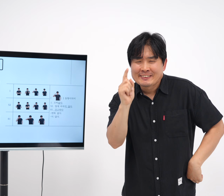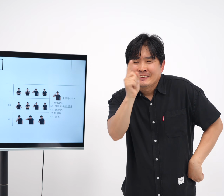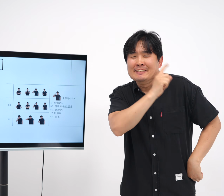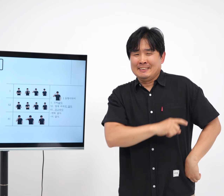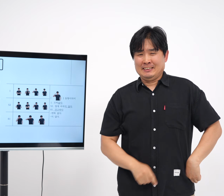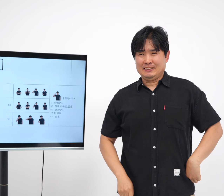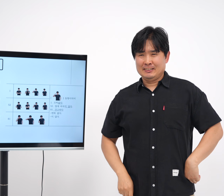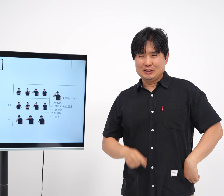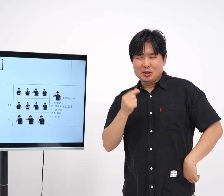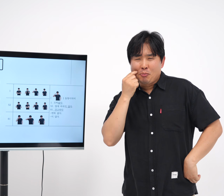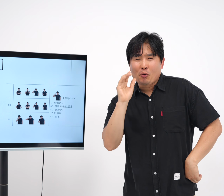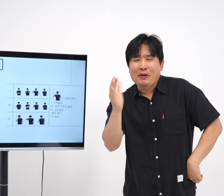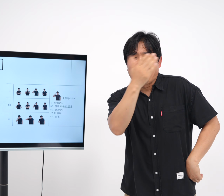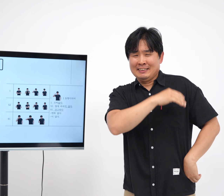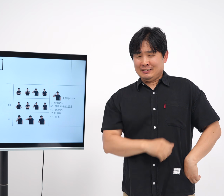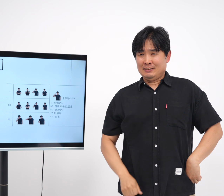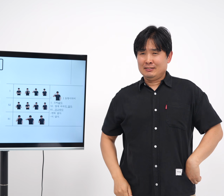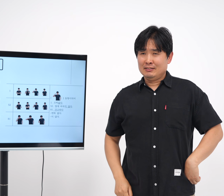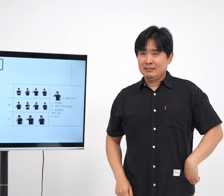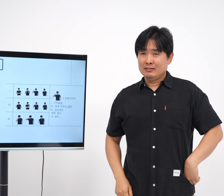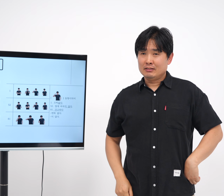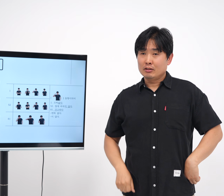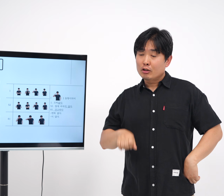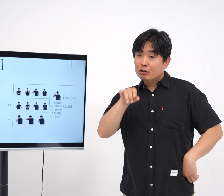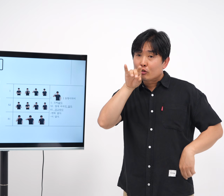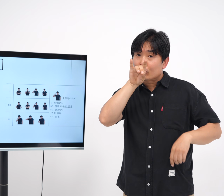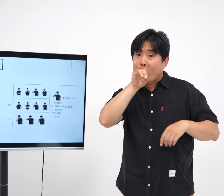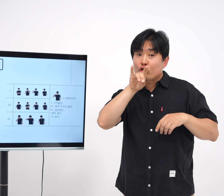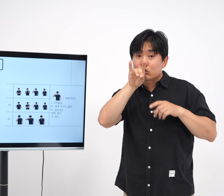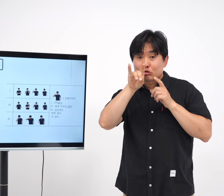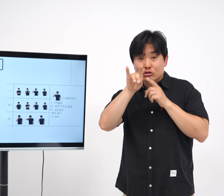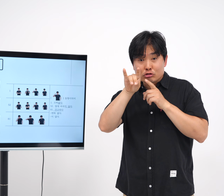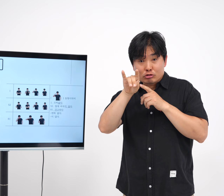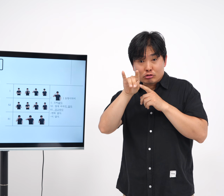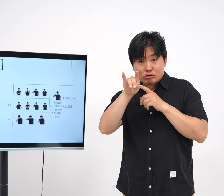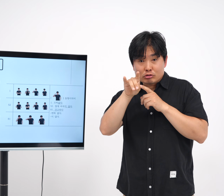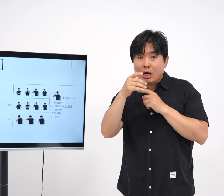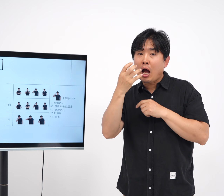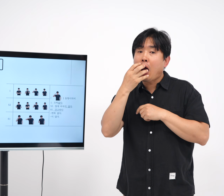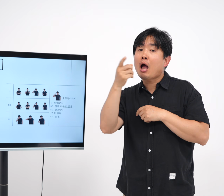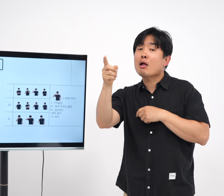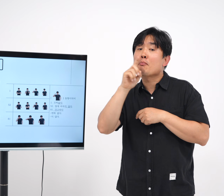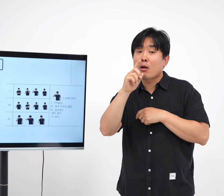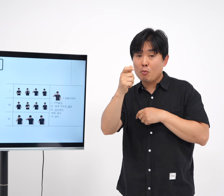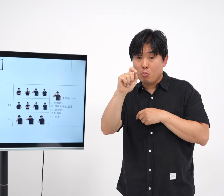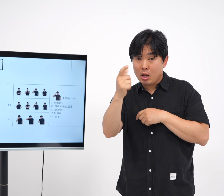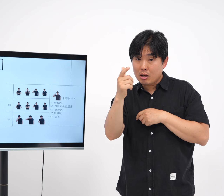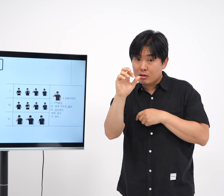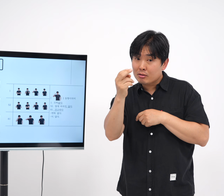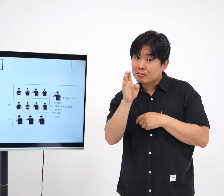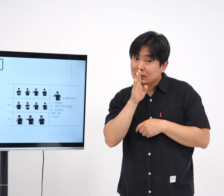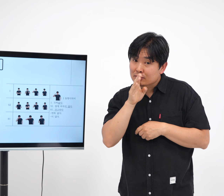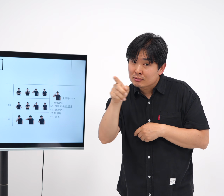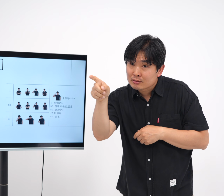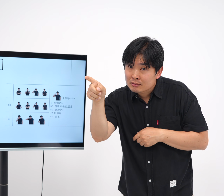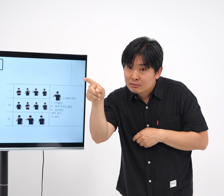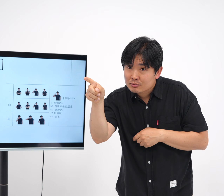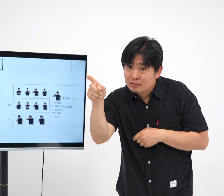"You're acting like a fox" or "Oh my gosh, that's bad." Is this expression an idiom?